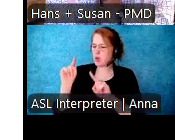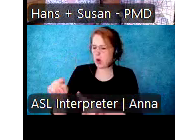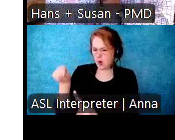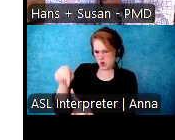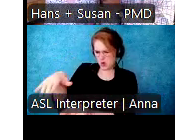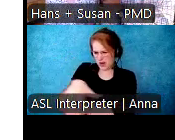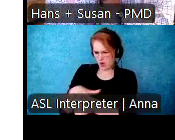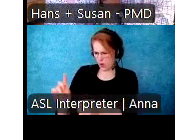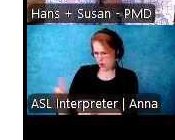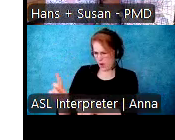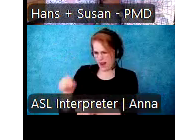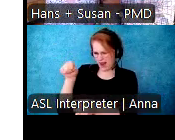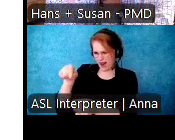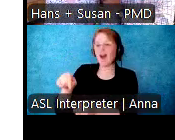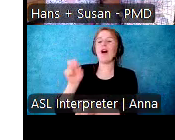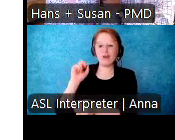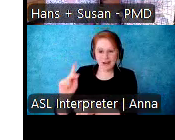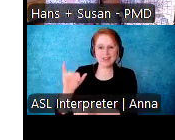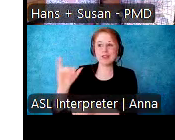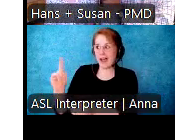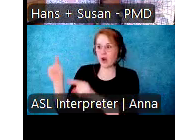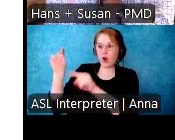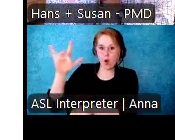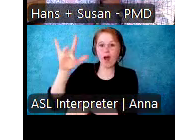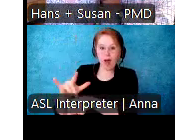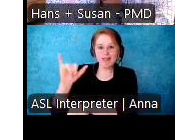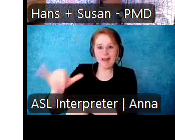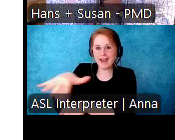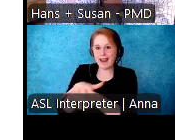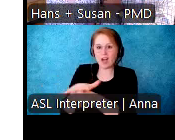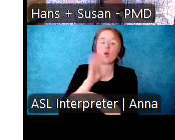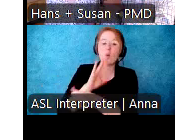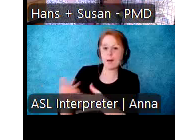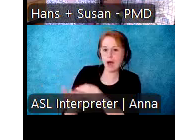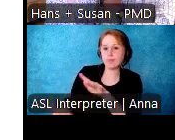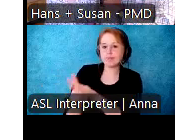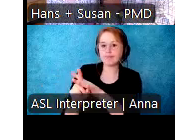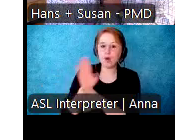So we are geofencing around community centers and Spanish grocery stores